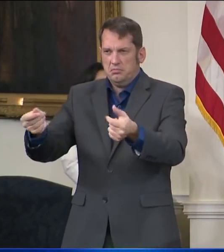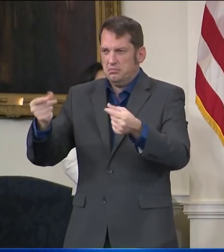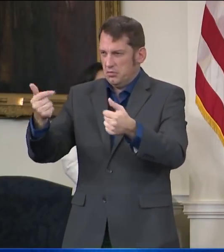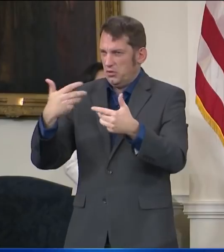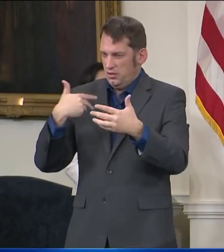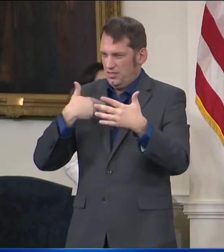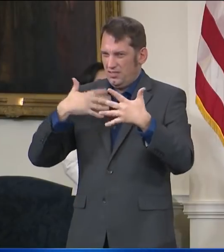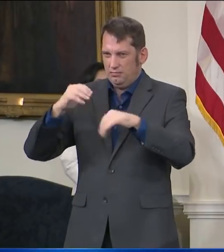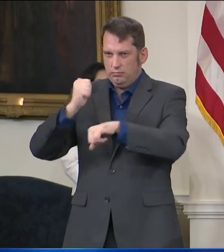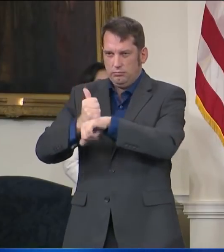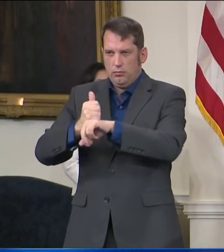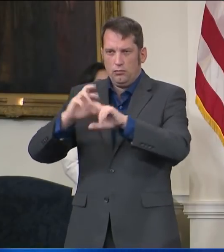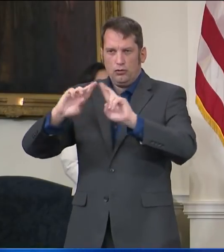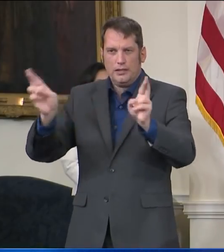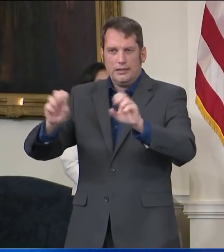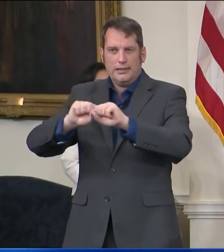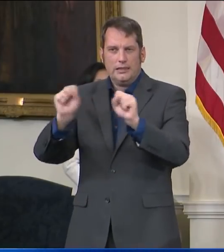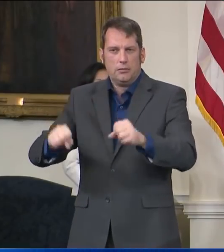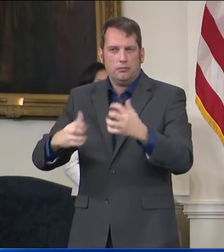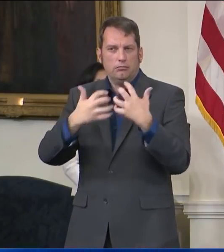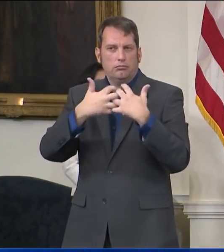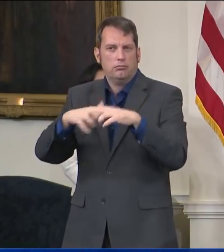I’M SURE THAT BE THE CASE.